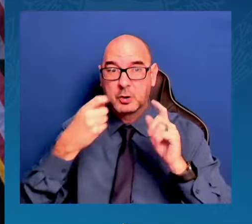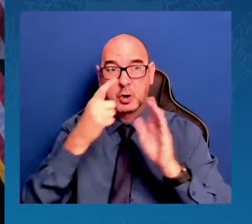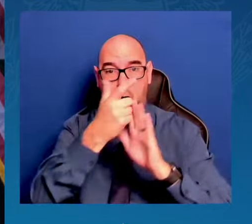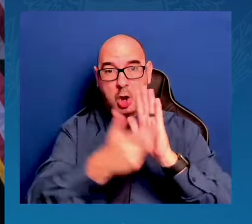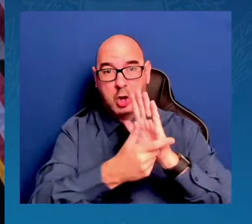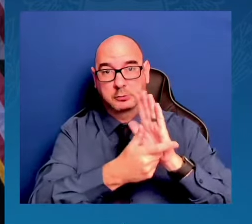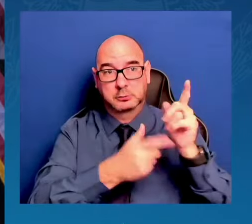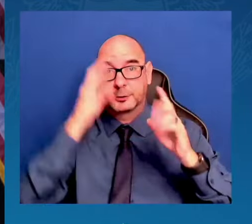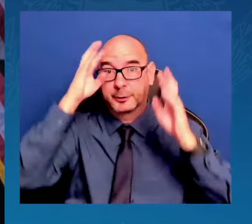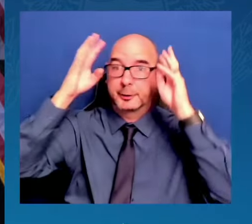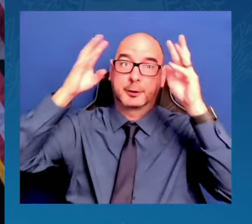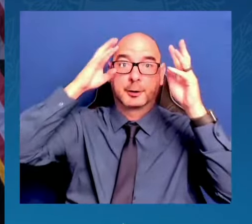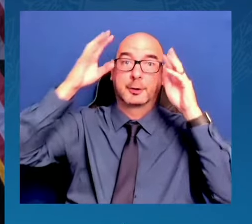including in states like Florida.